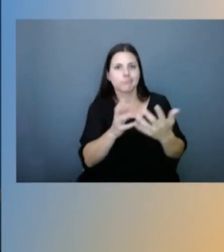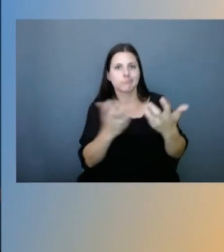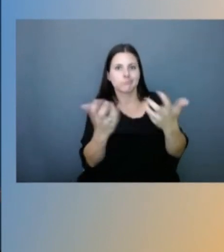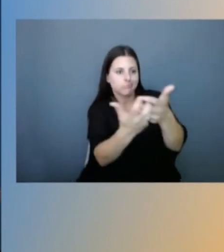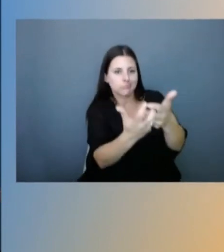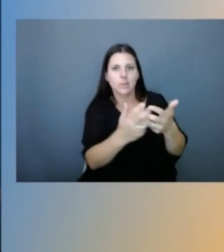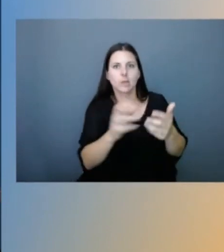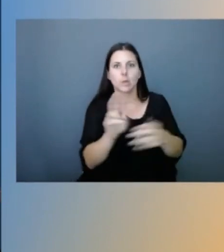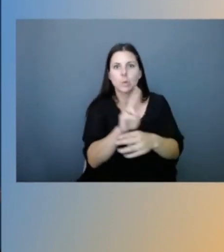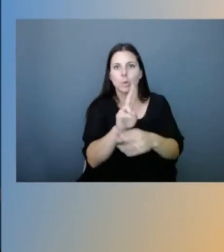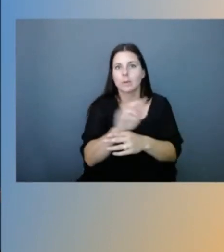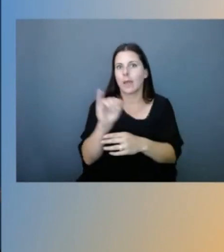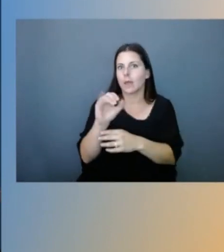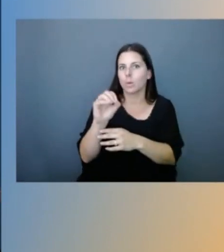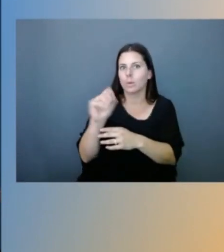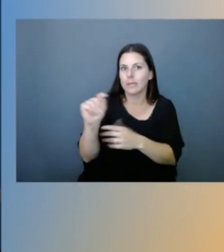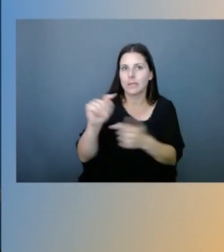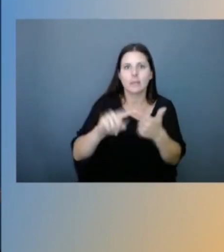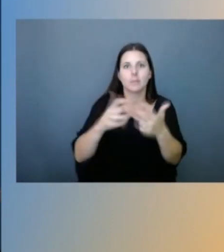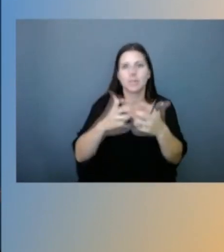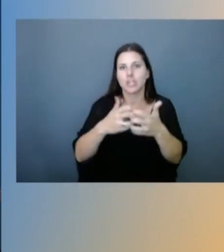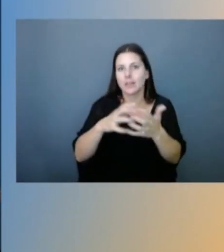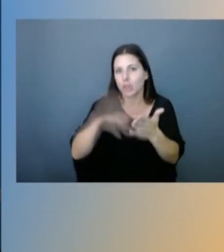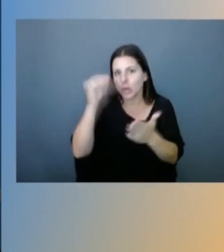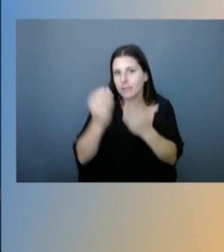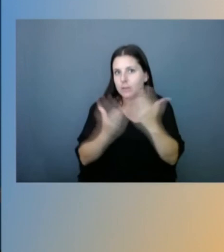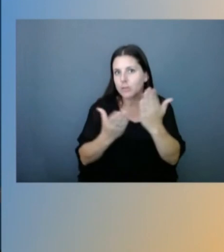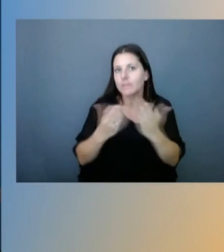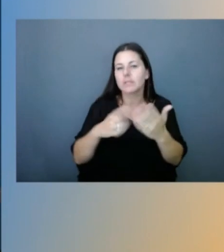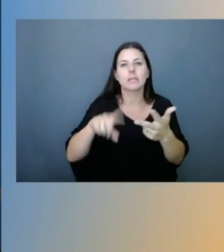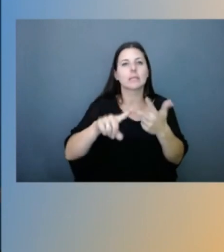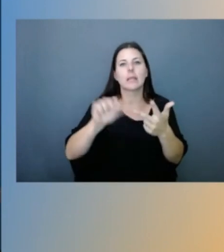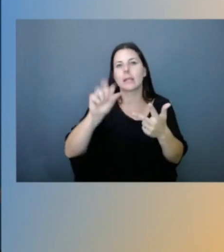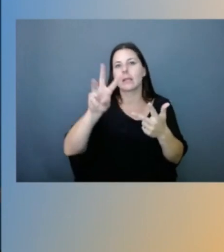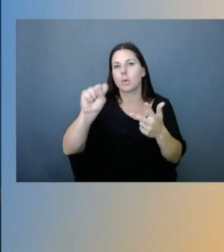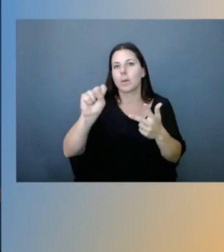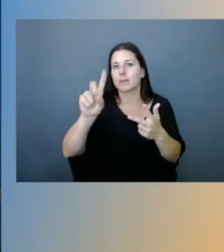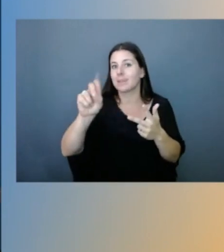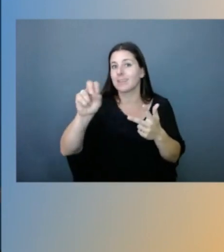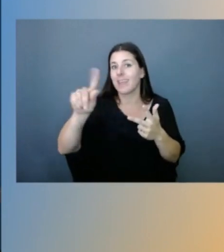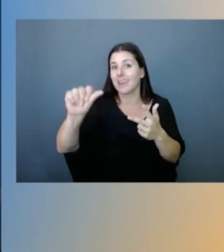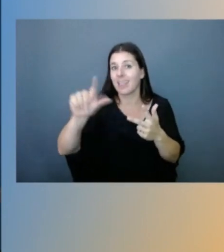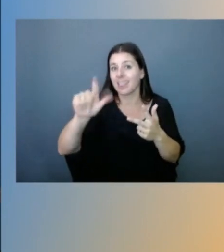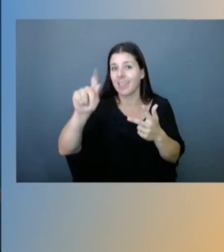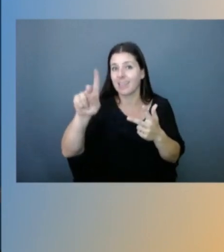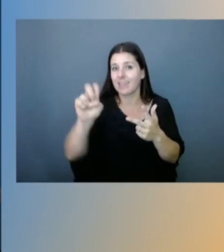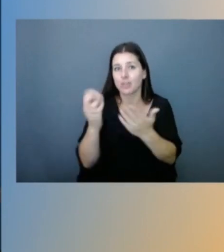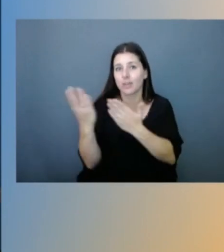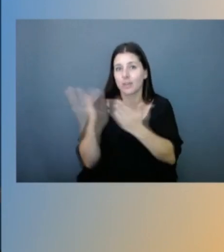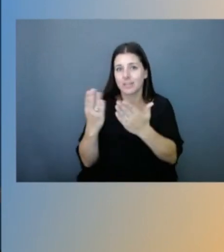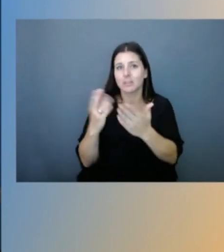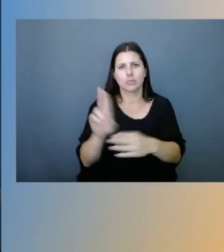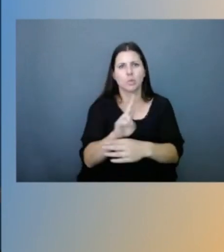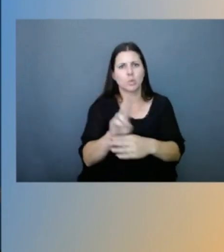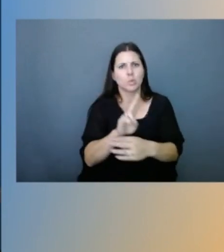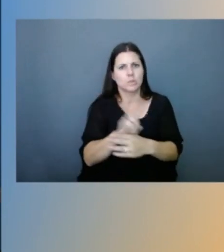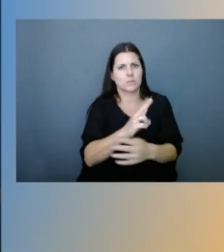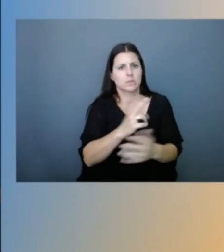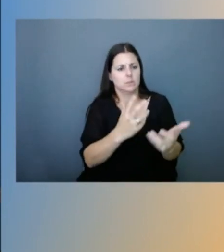or Machine Learning Services or the AWS Data Lake services to optimize your value chain